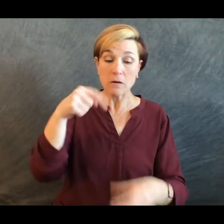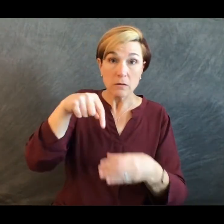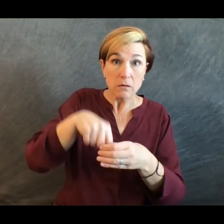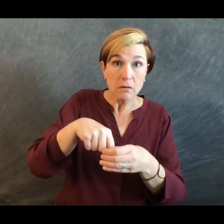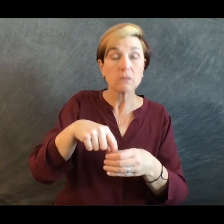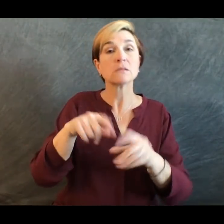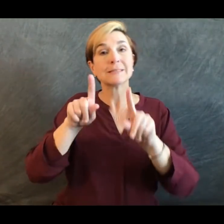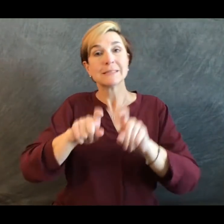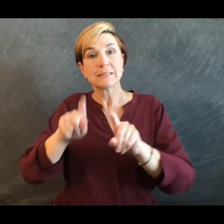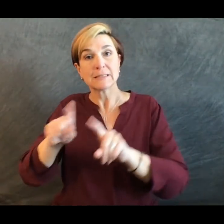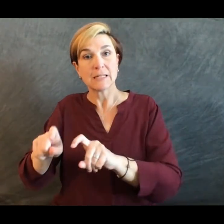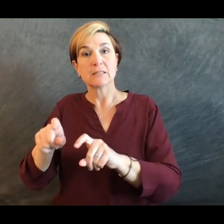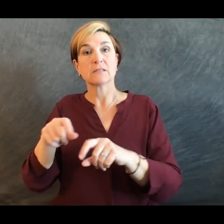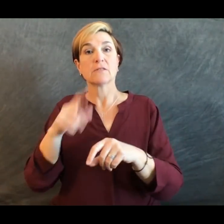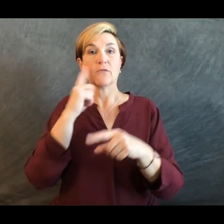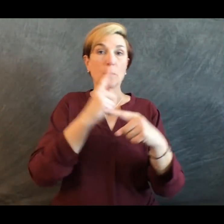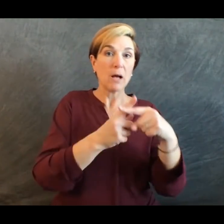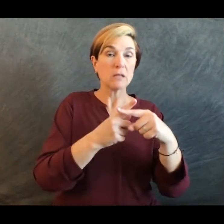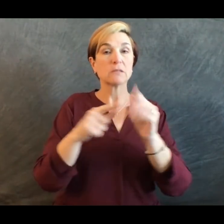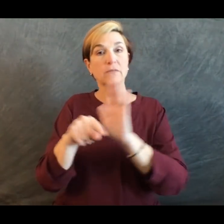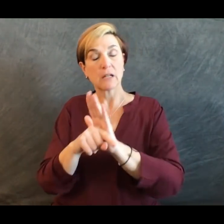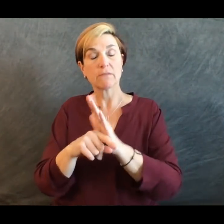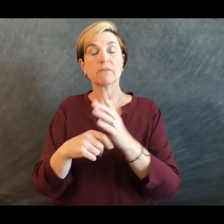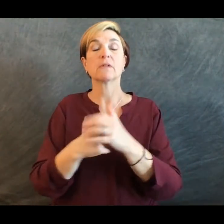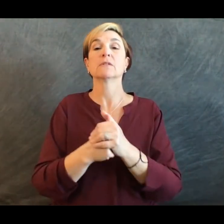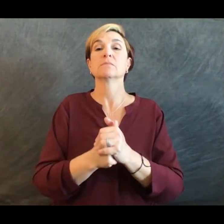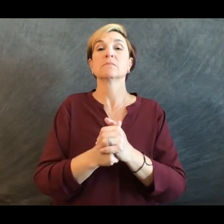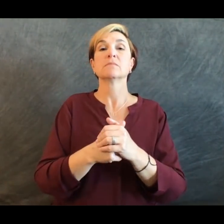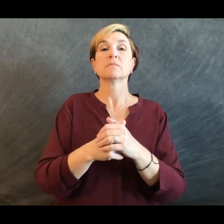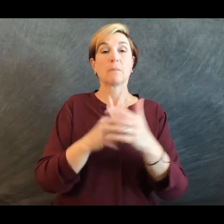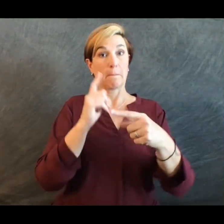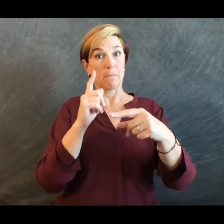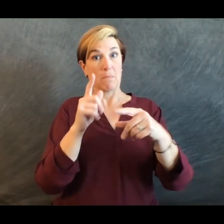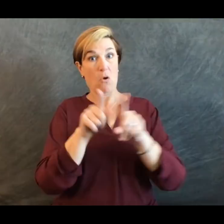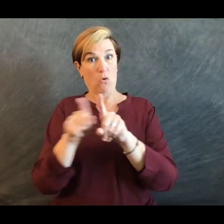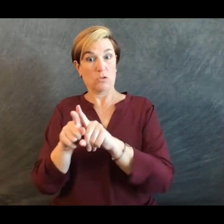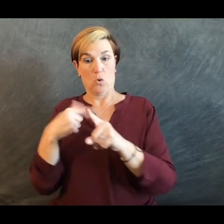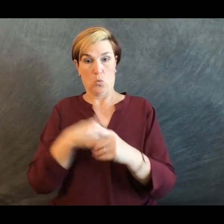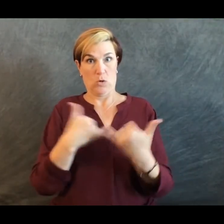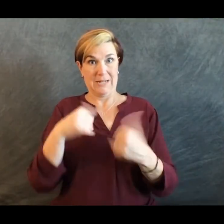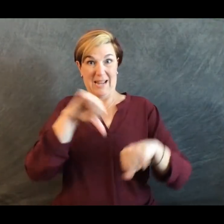we're also working to bring blood based sri ology tests of the market as quickly